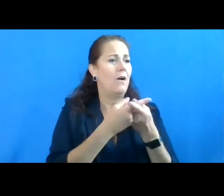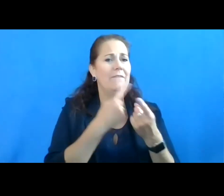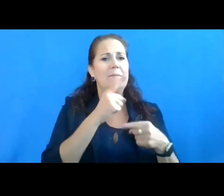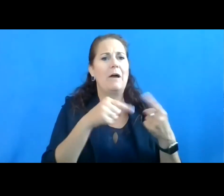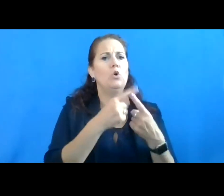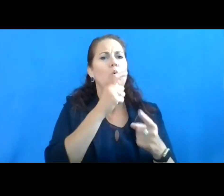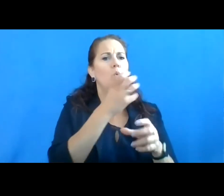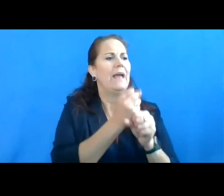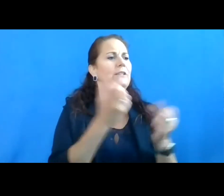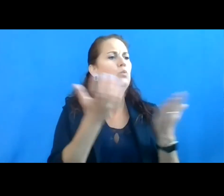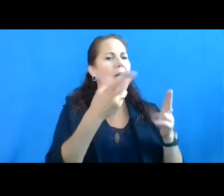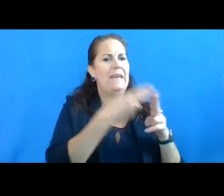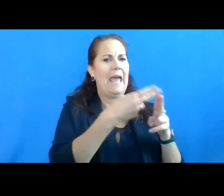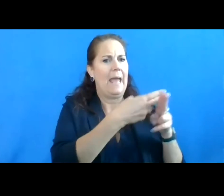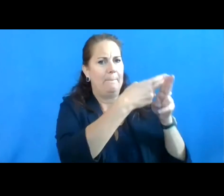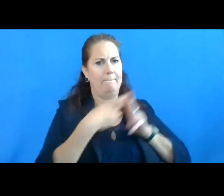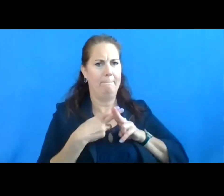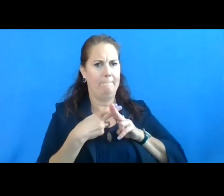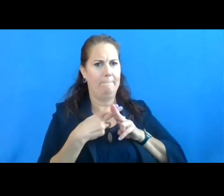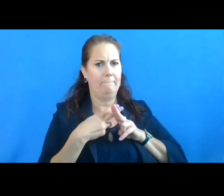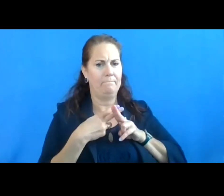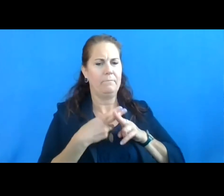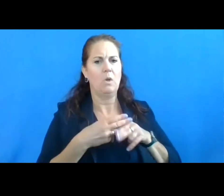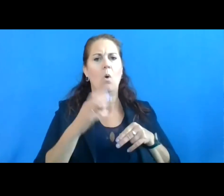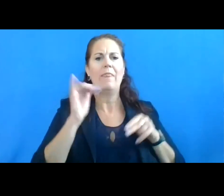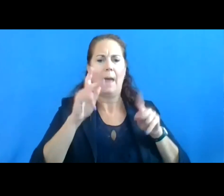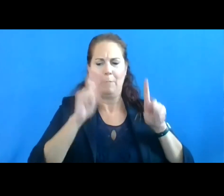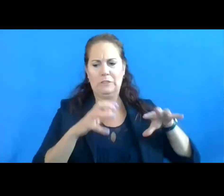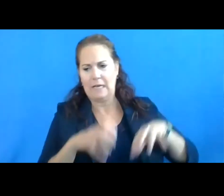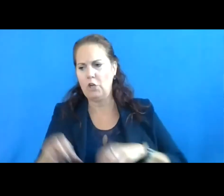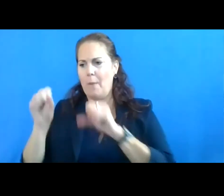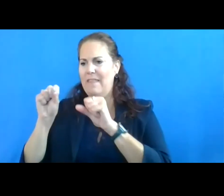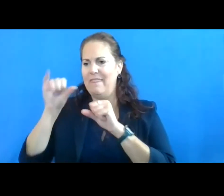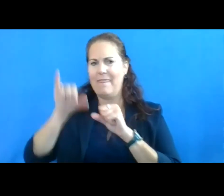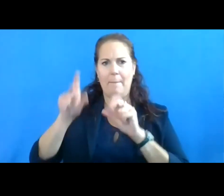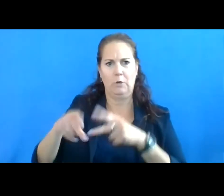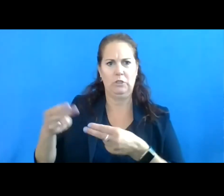what name or this person has adopted this person.